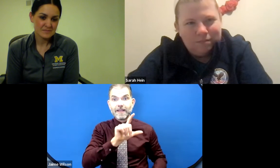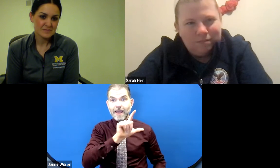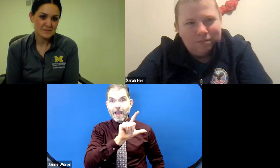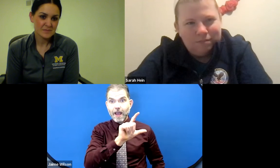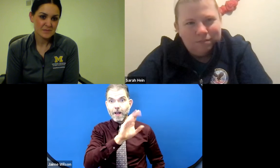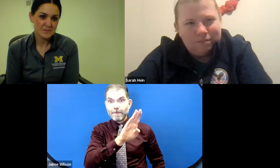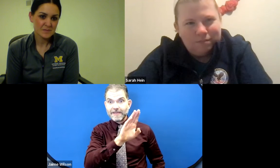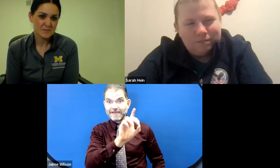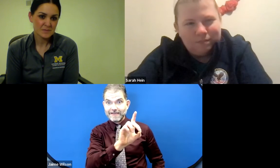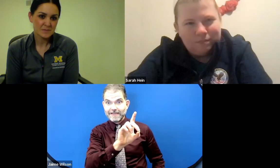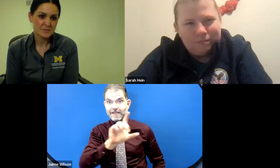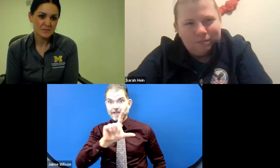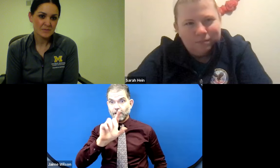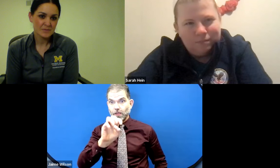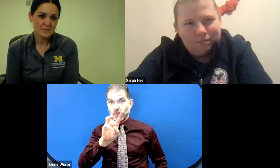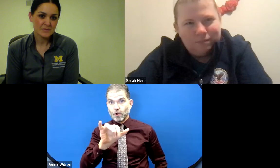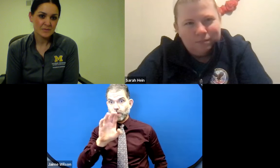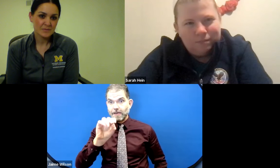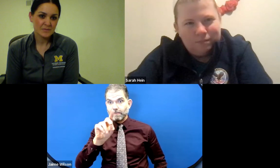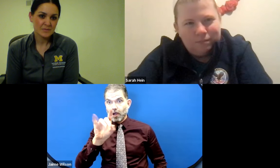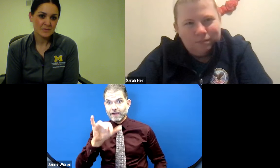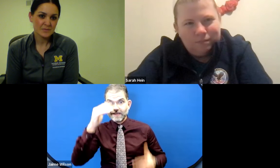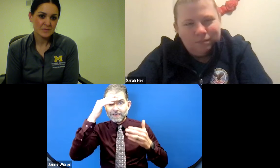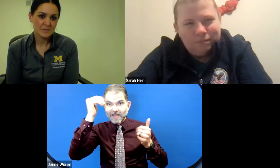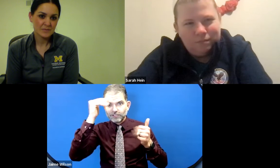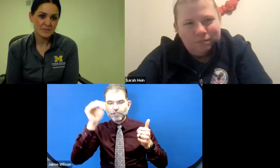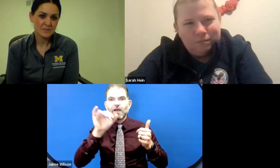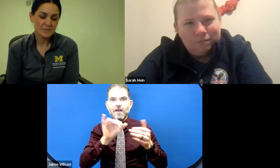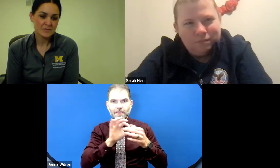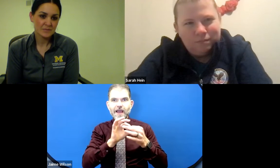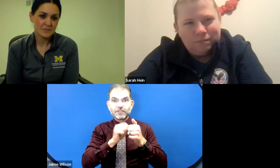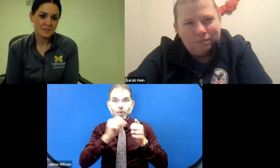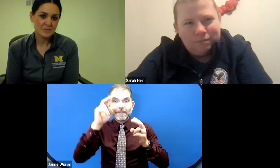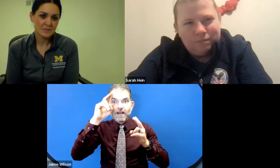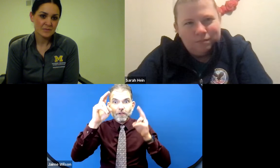ASL Interpreter: has personality changes. ASL Interpreter: whereas Lbd: Louis body dementia